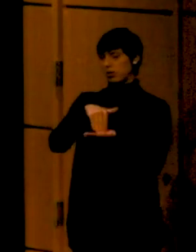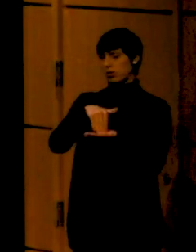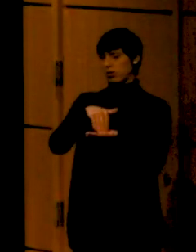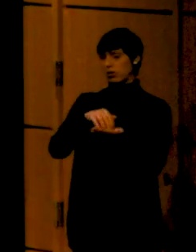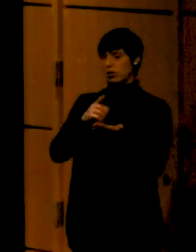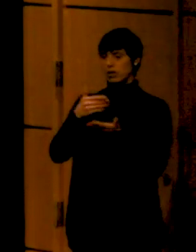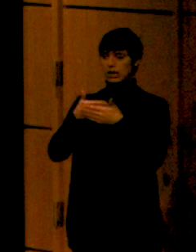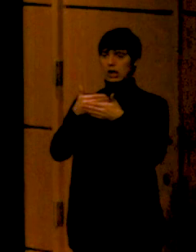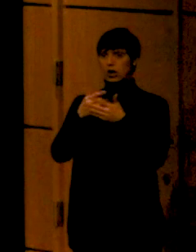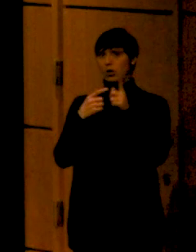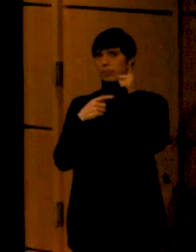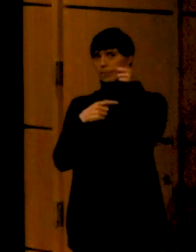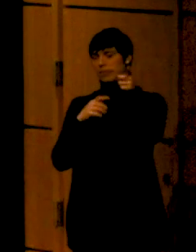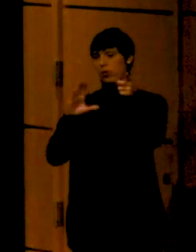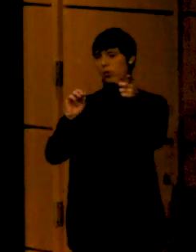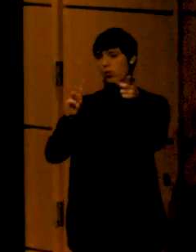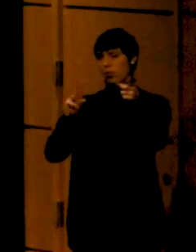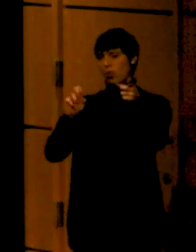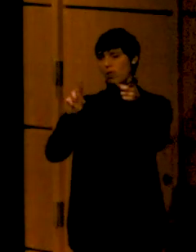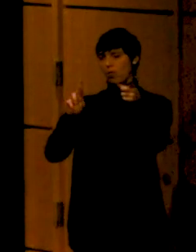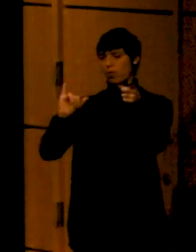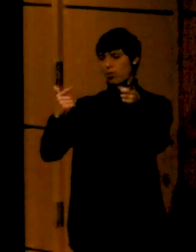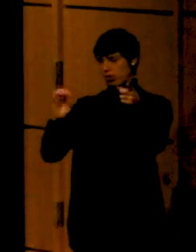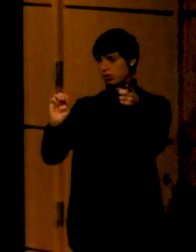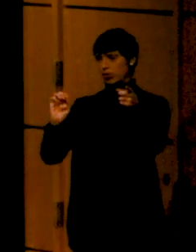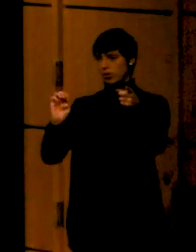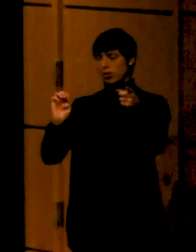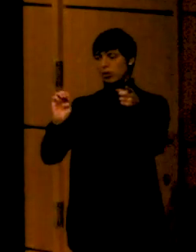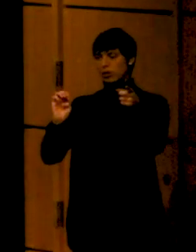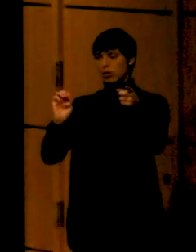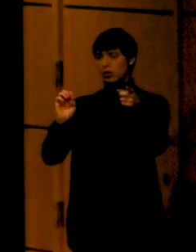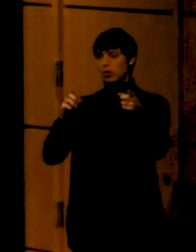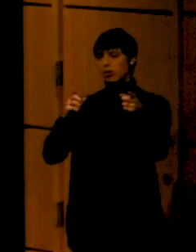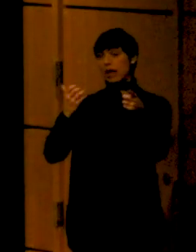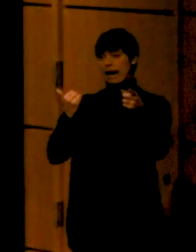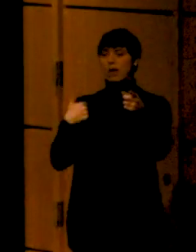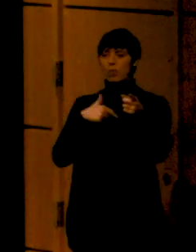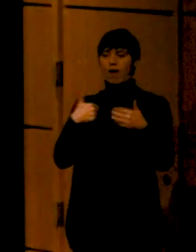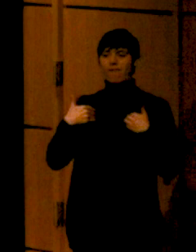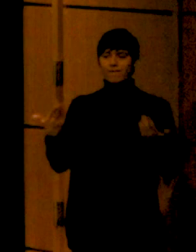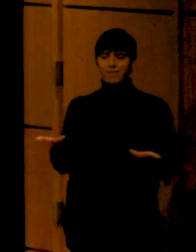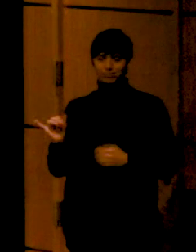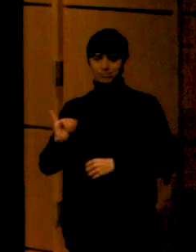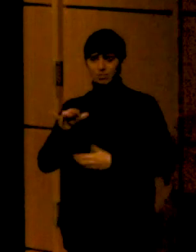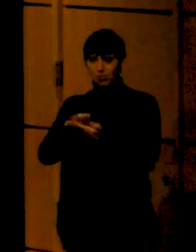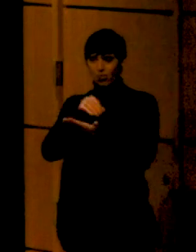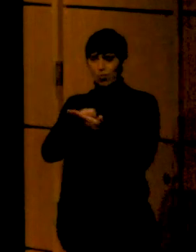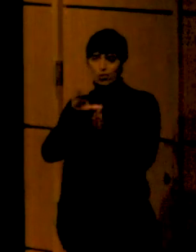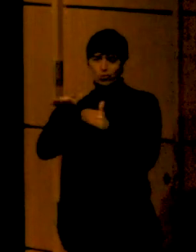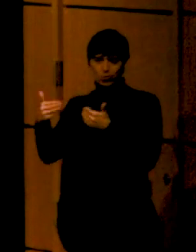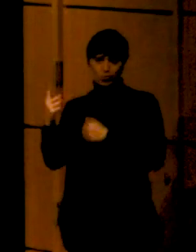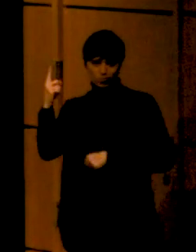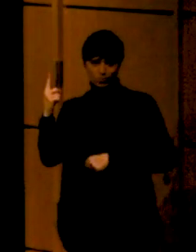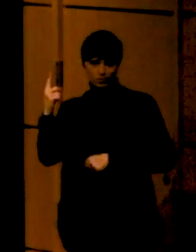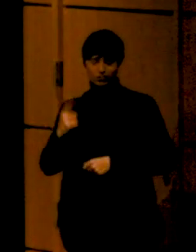Ridge which you can access in the learning space upstairs.